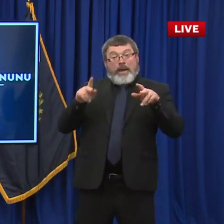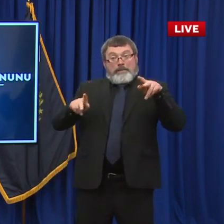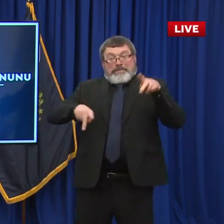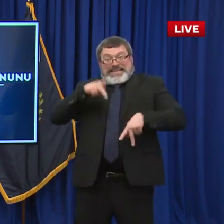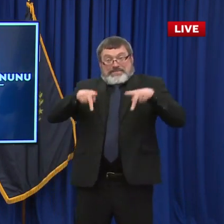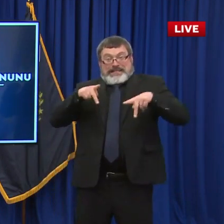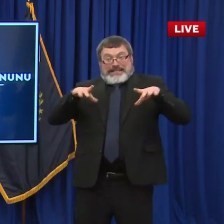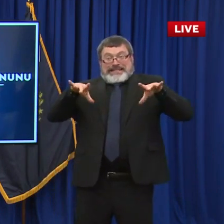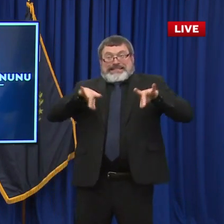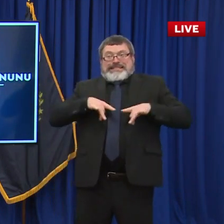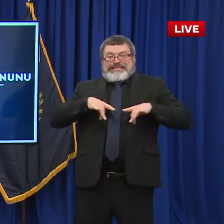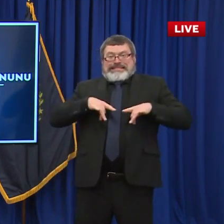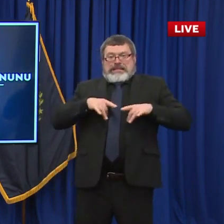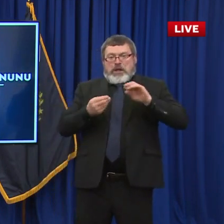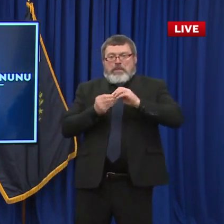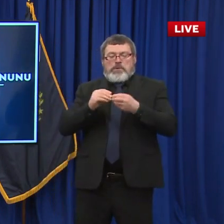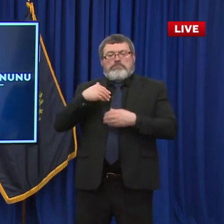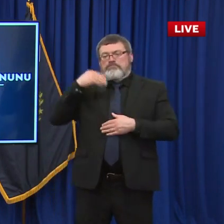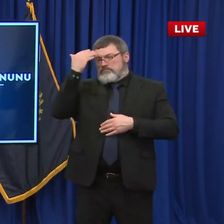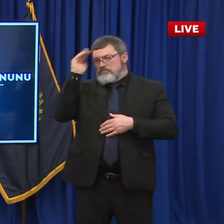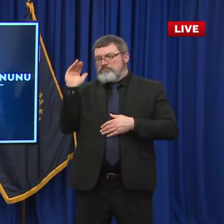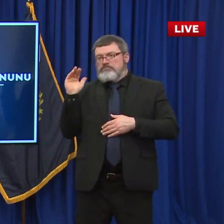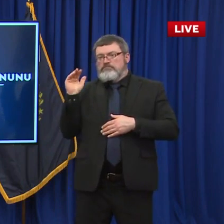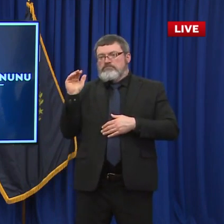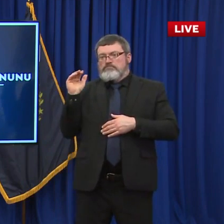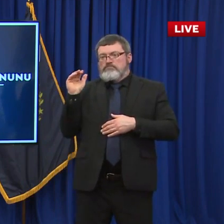WE CAN TRY TO FIND THAT AFTERWARDS.